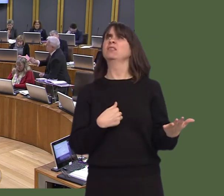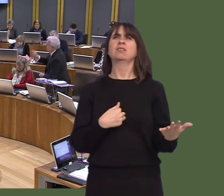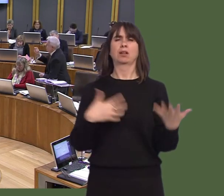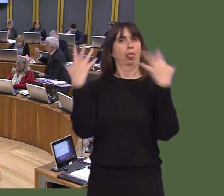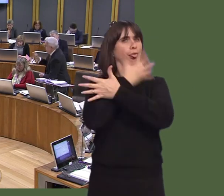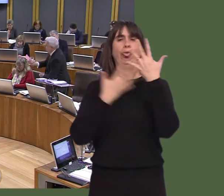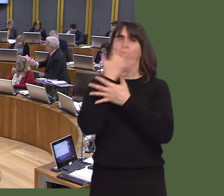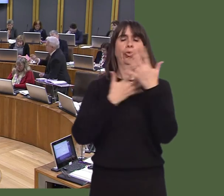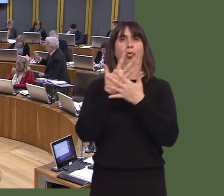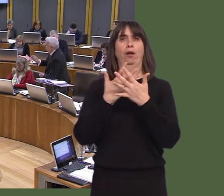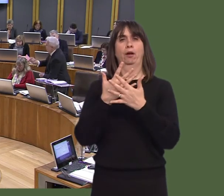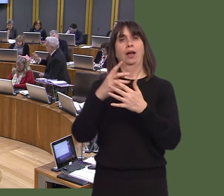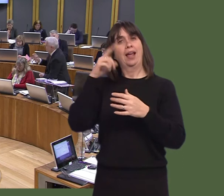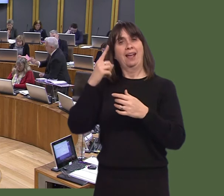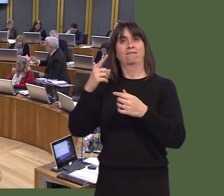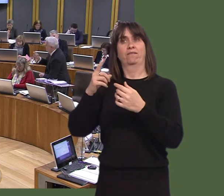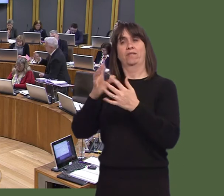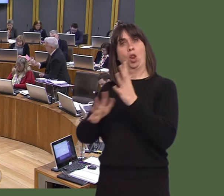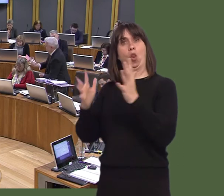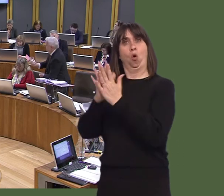ensure that it was built in Ysbyty Glan Clwyd.